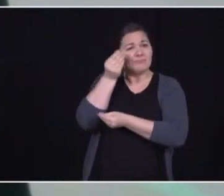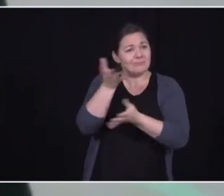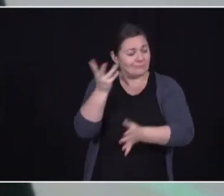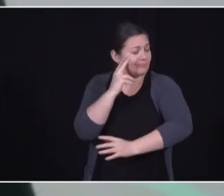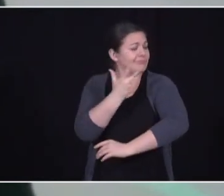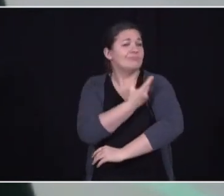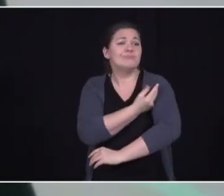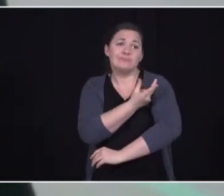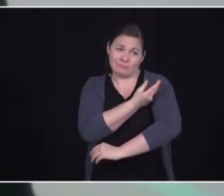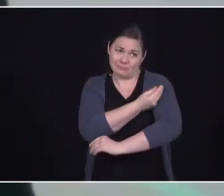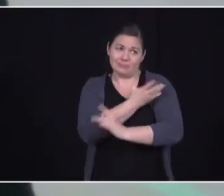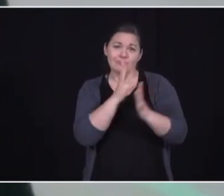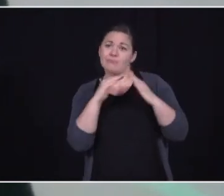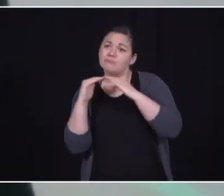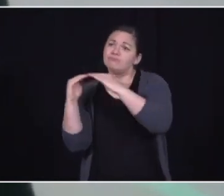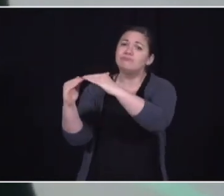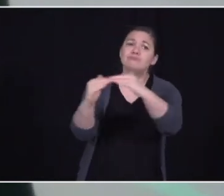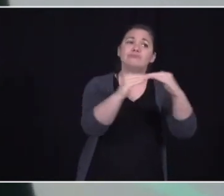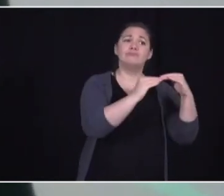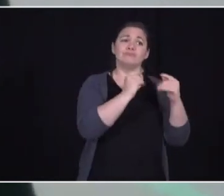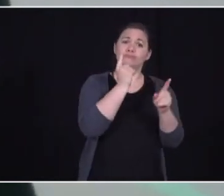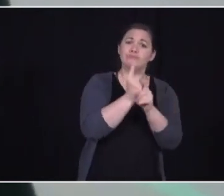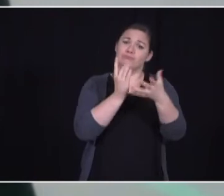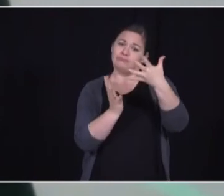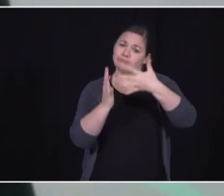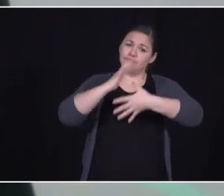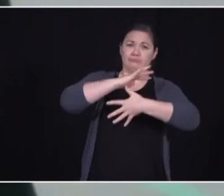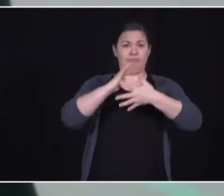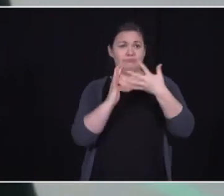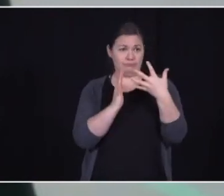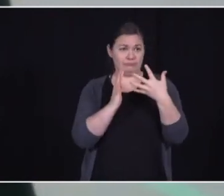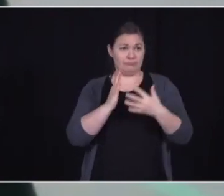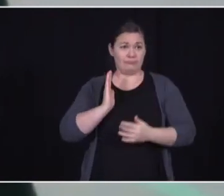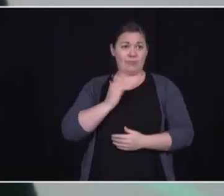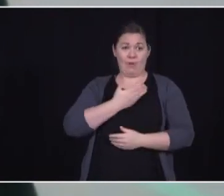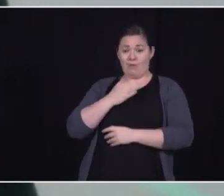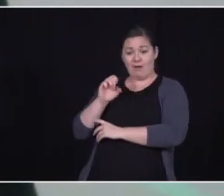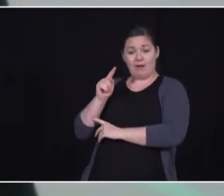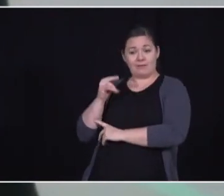Hilliard and others say we will distribute vaccines in an equitable and fair manner, and her